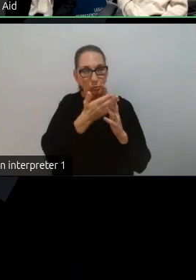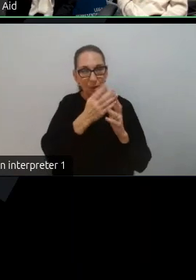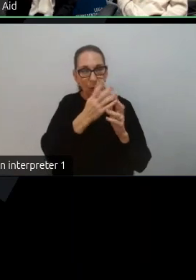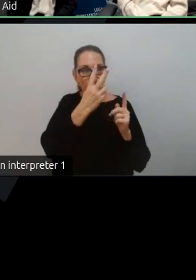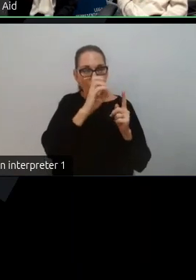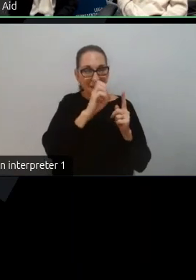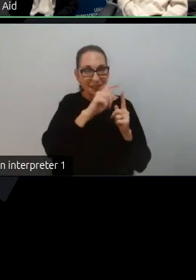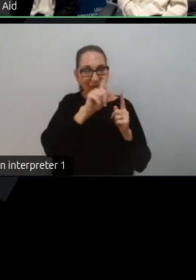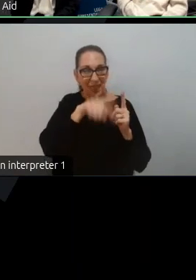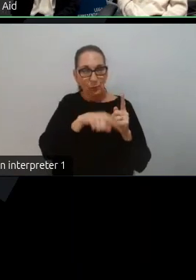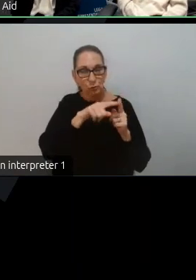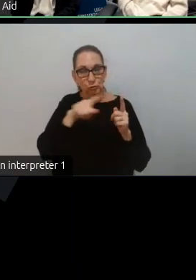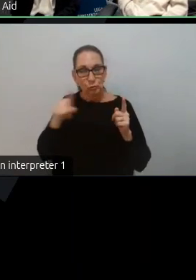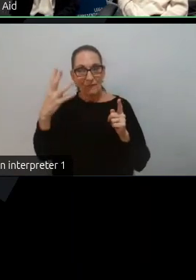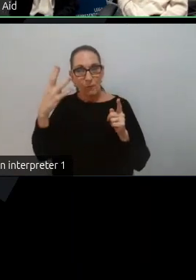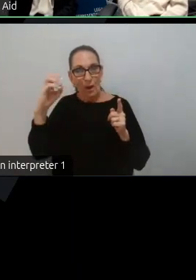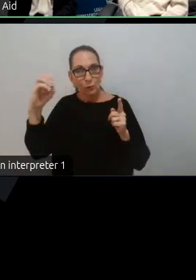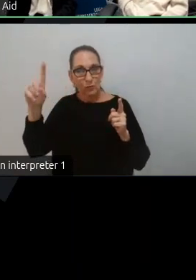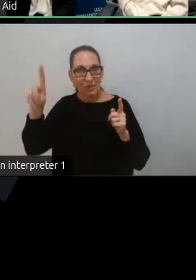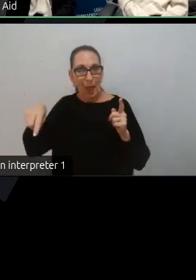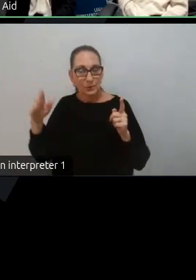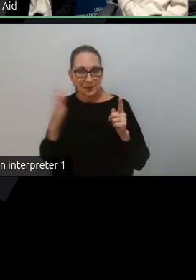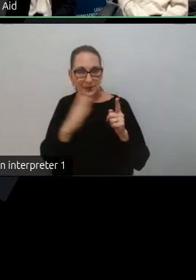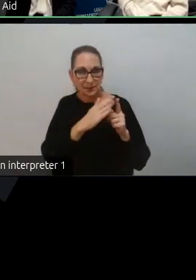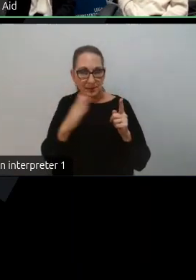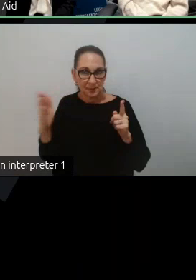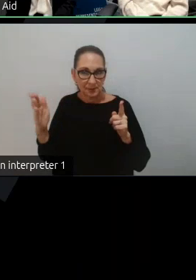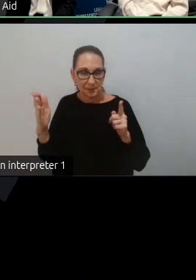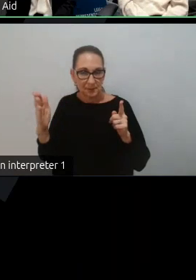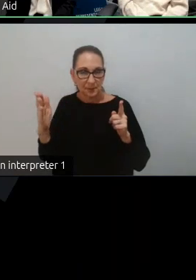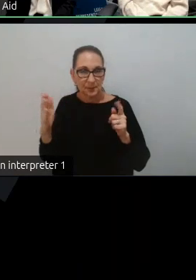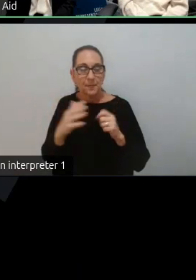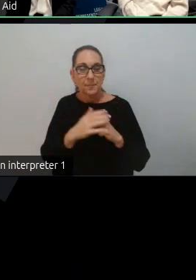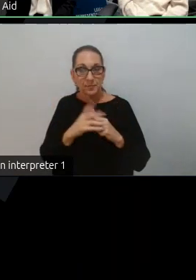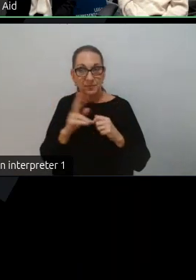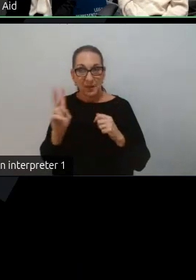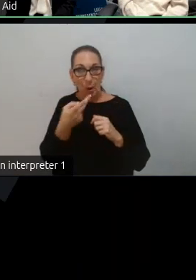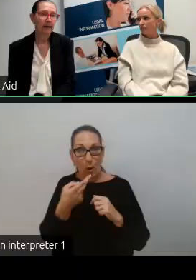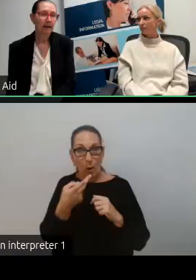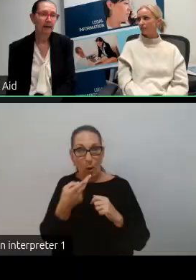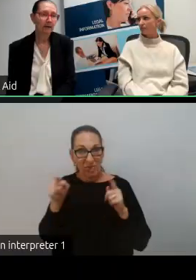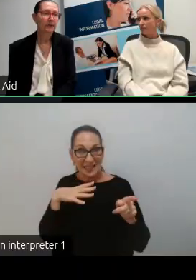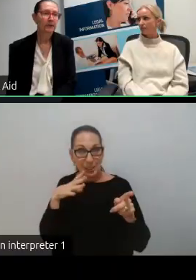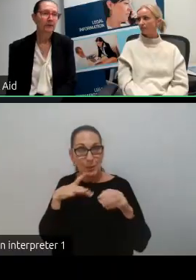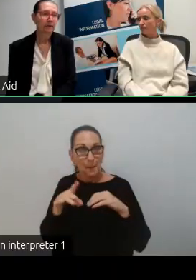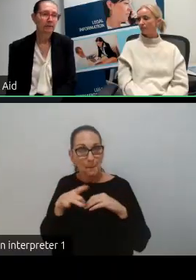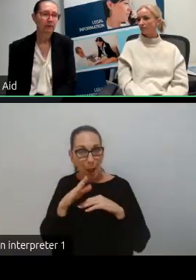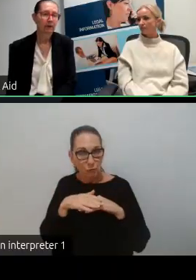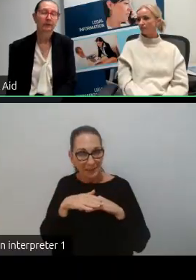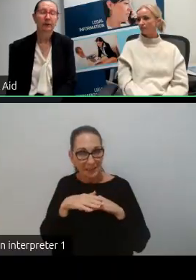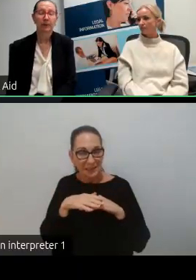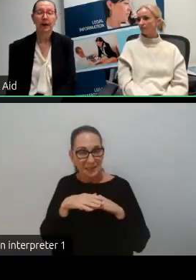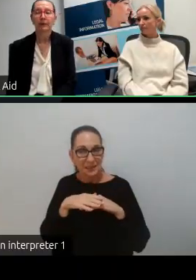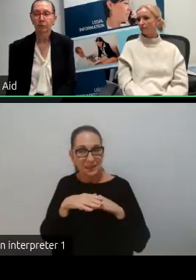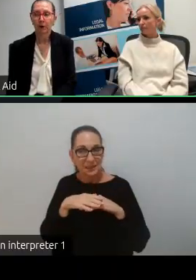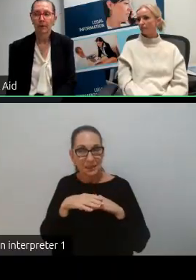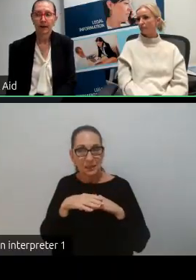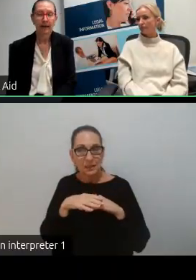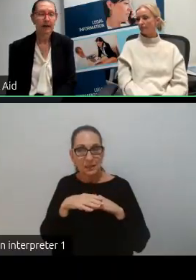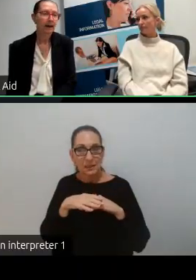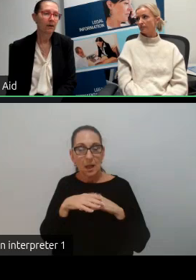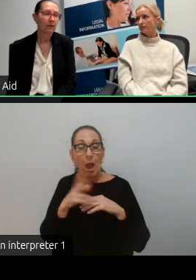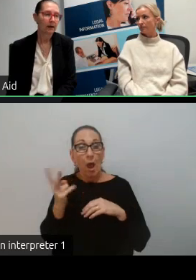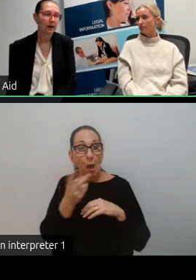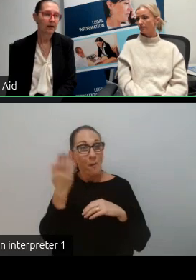$400,000. Um the parties need to be married and oh sorry the parties were married and now are